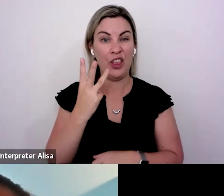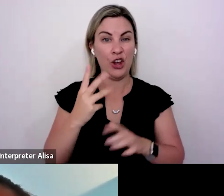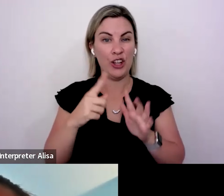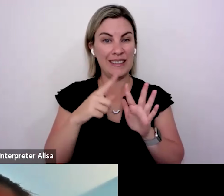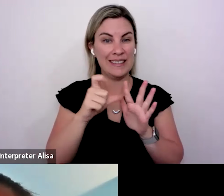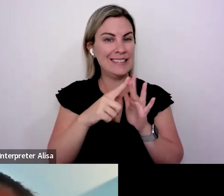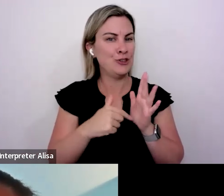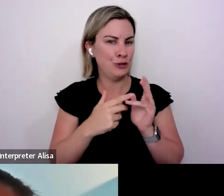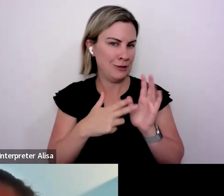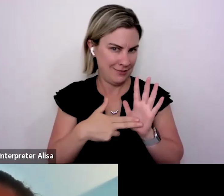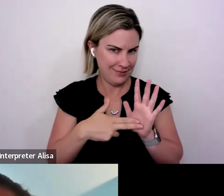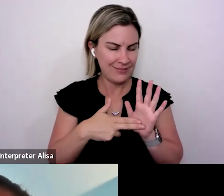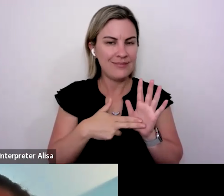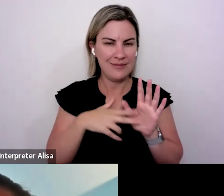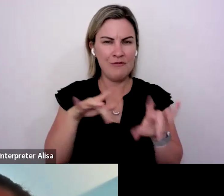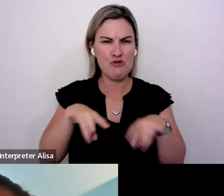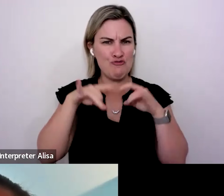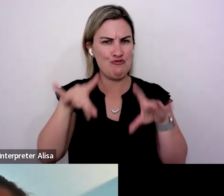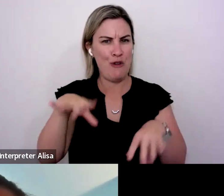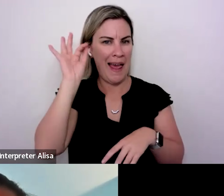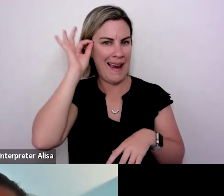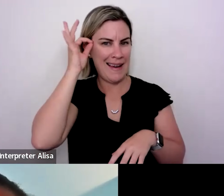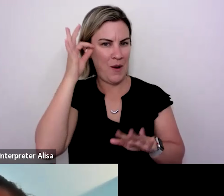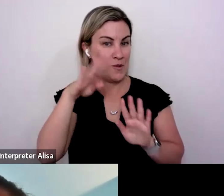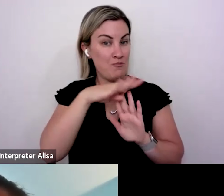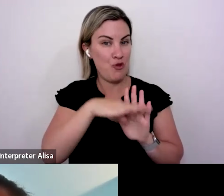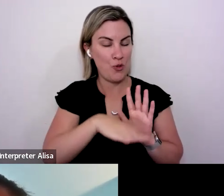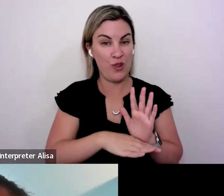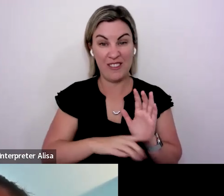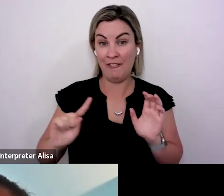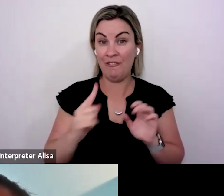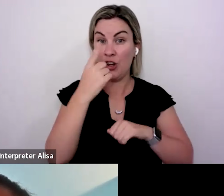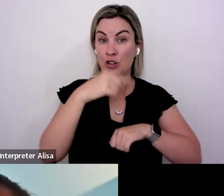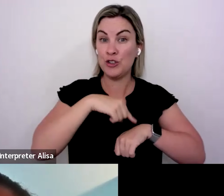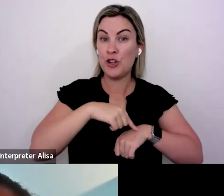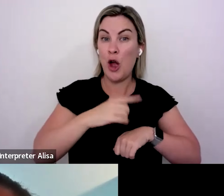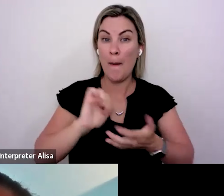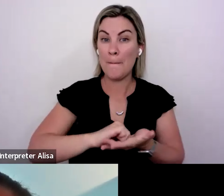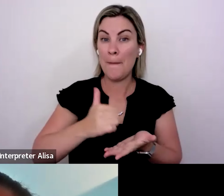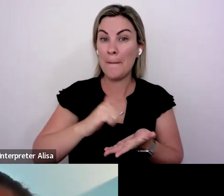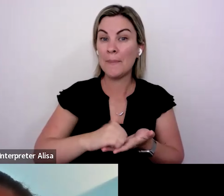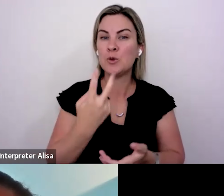The first edition was published in 2002 and was really brought